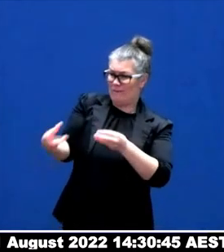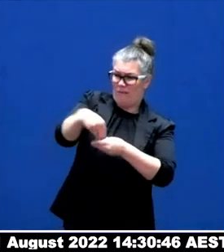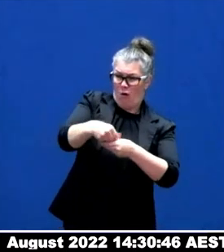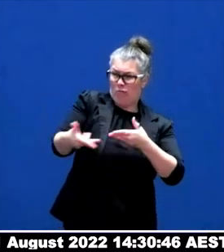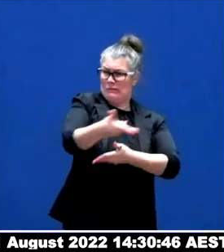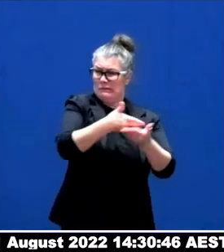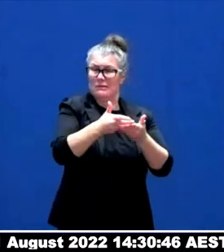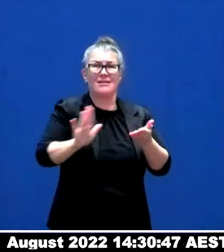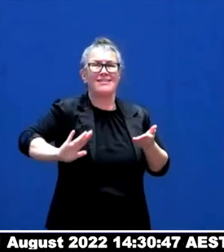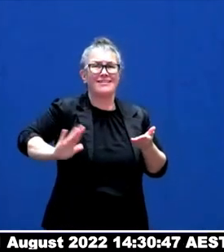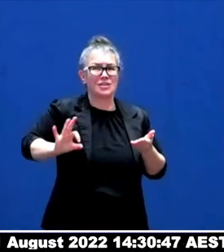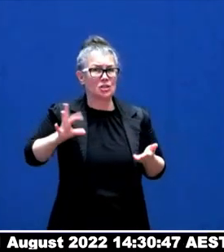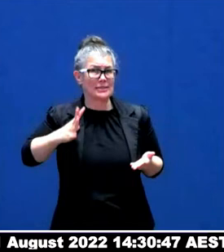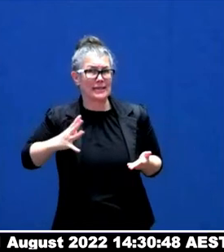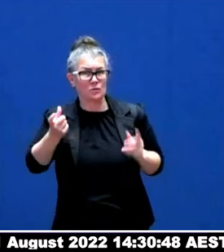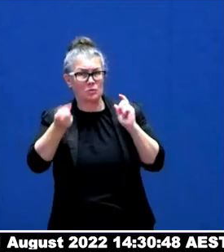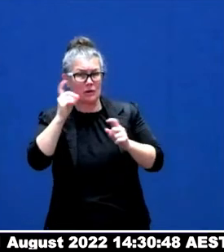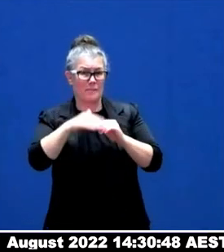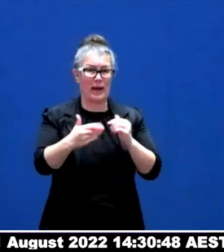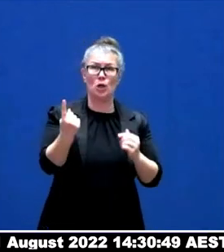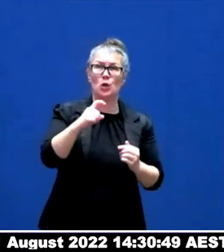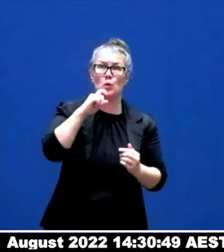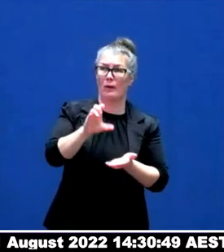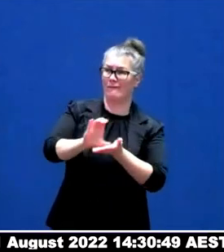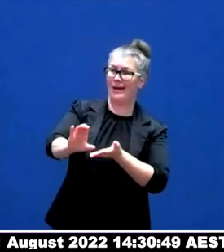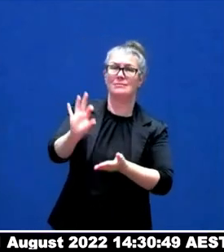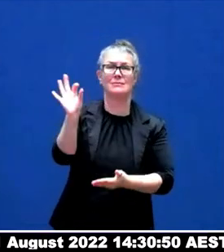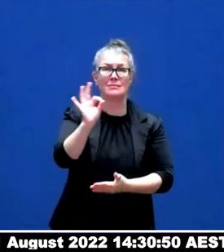because they don't really need to worry about who's going to fund it. They just need it funded.